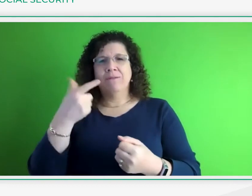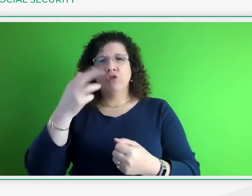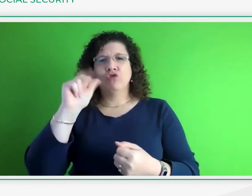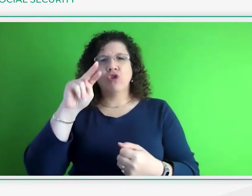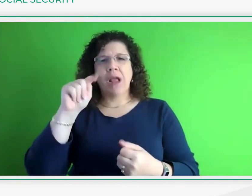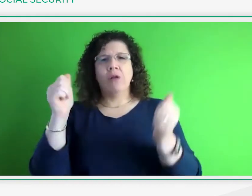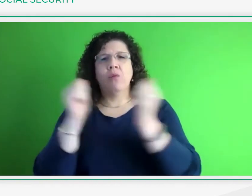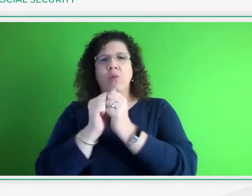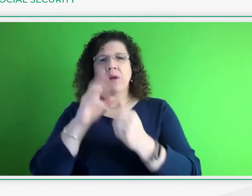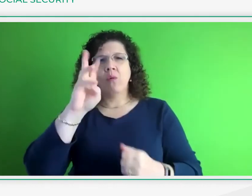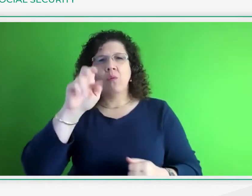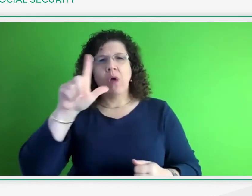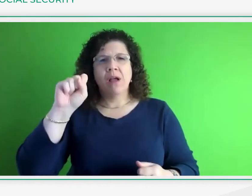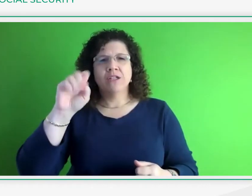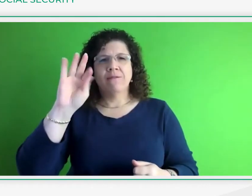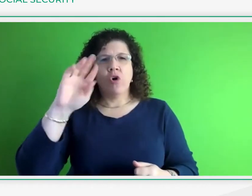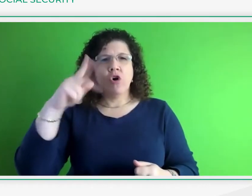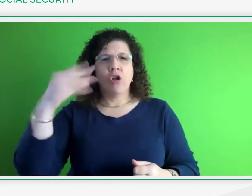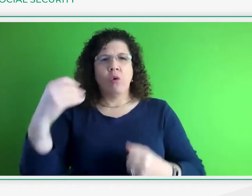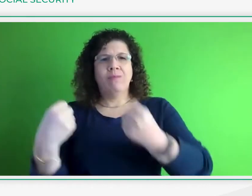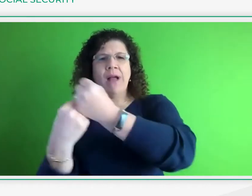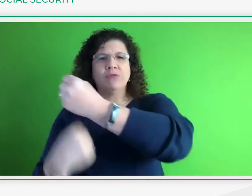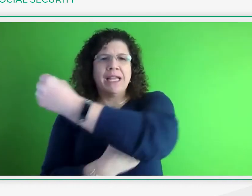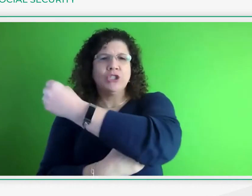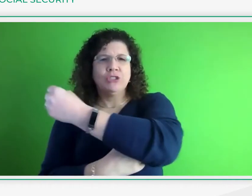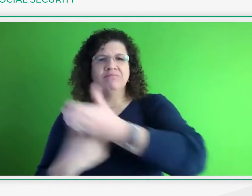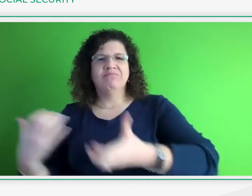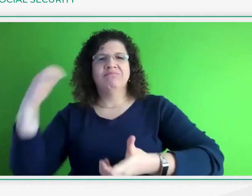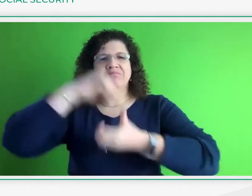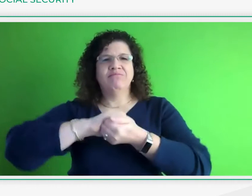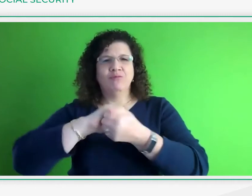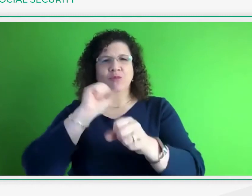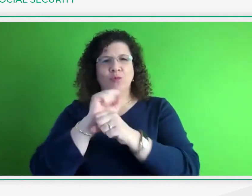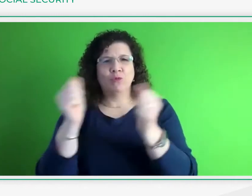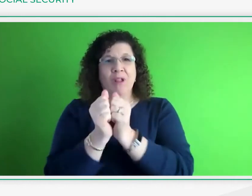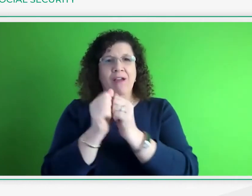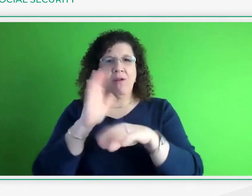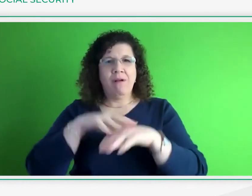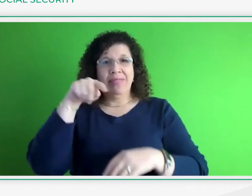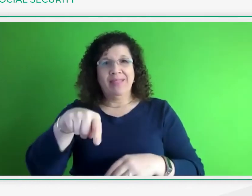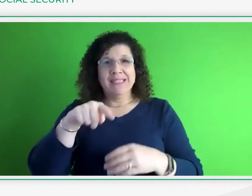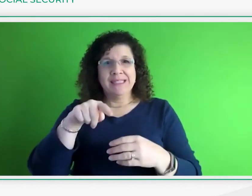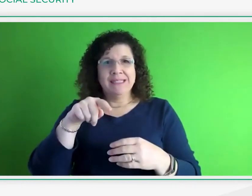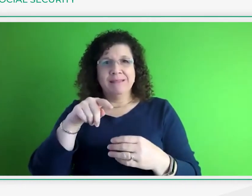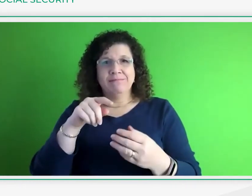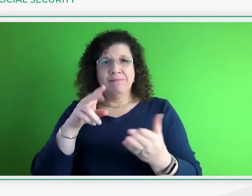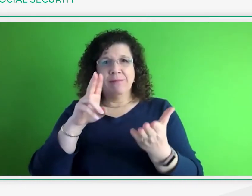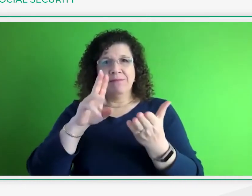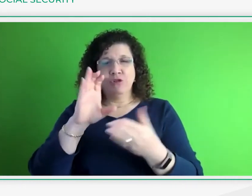They also have a grant with Wells Fargo Foundation, which is partnering together to provide this